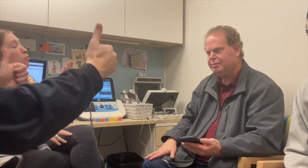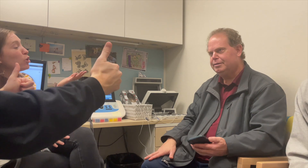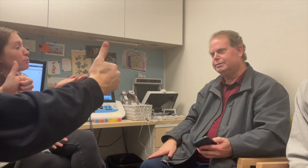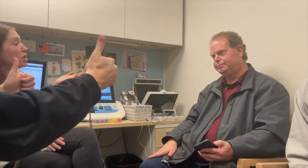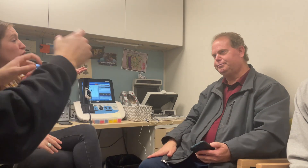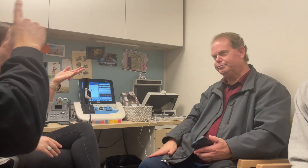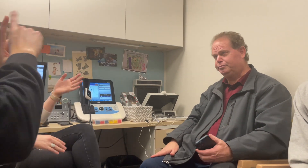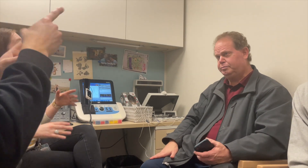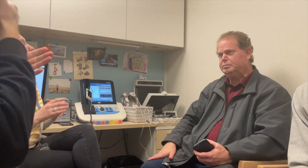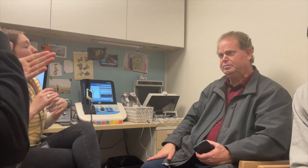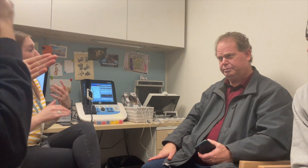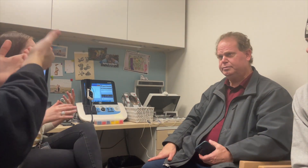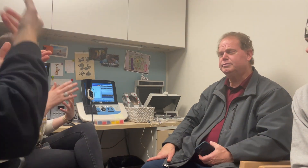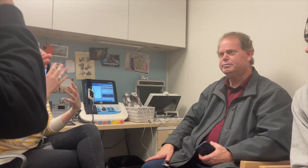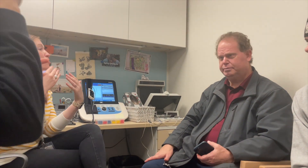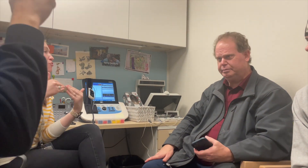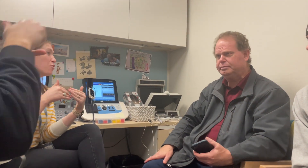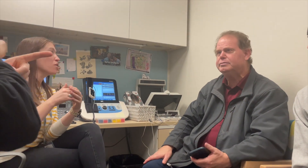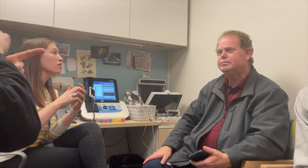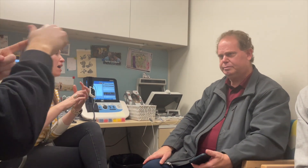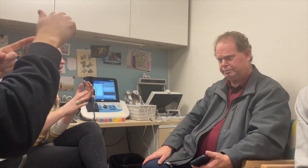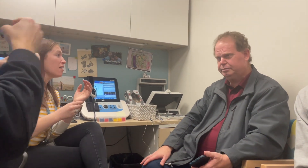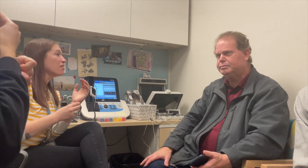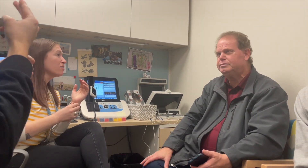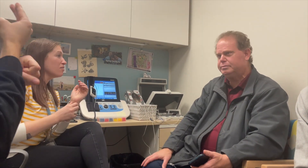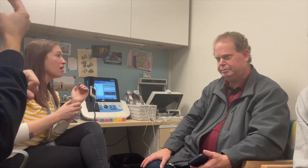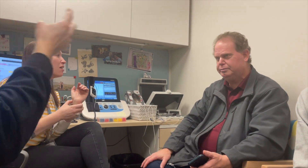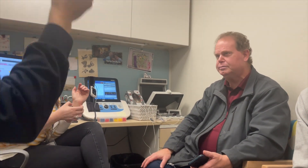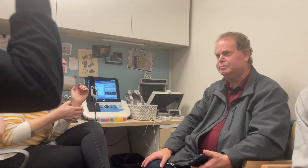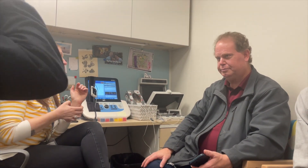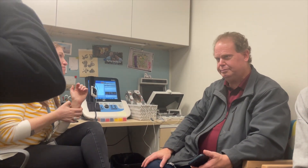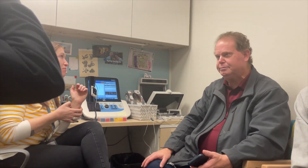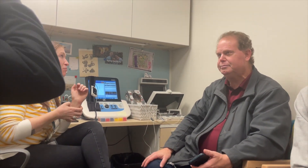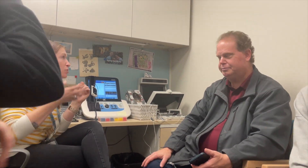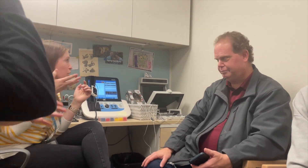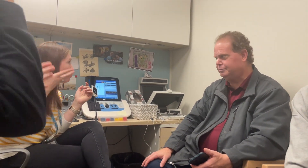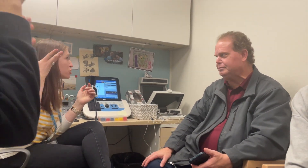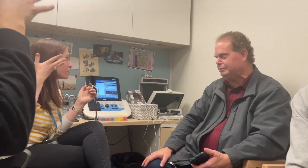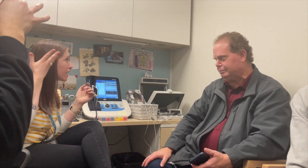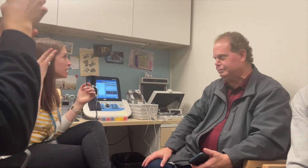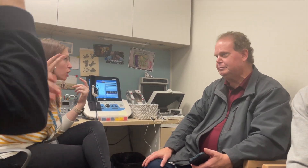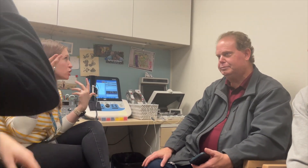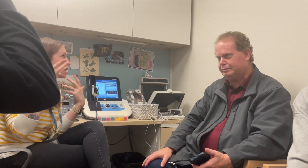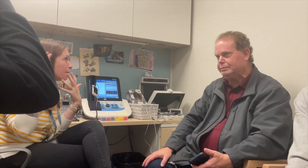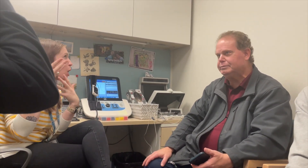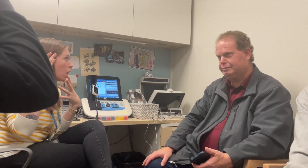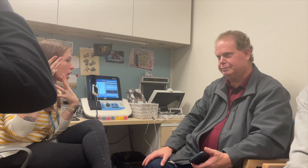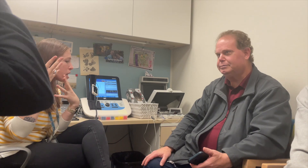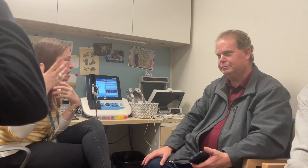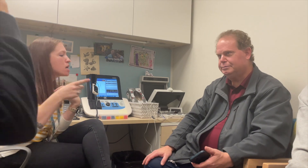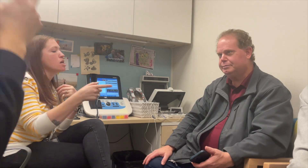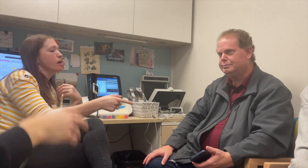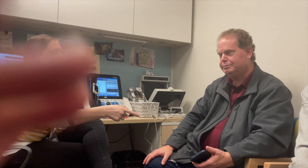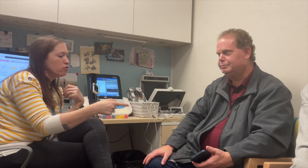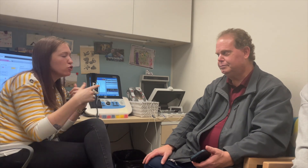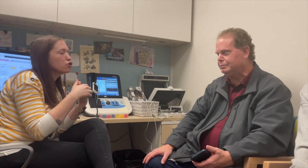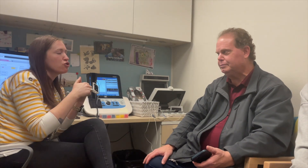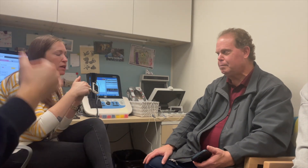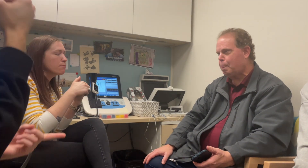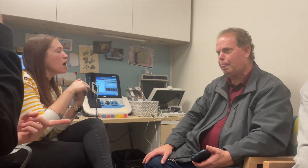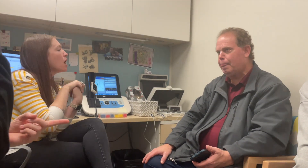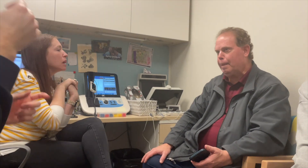would be good for practice for that um you know pushing that ear to come on if you streamed a